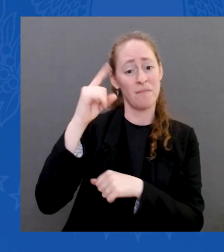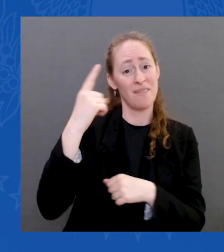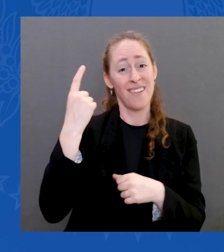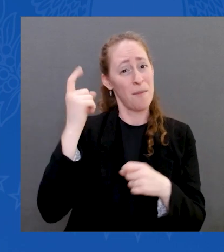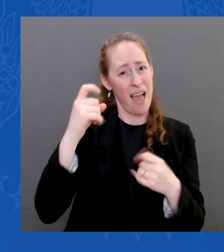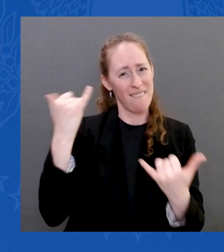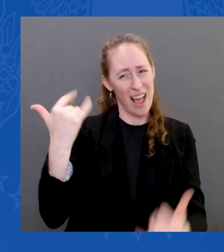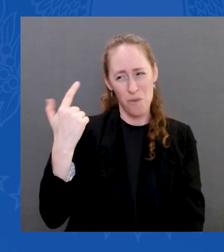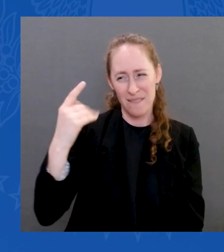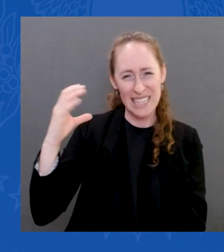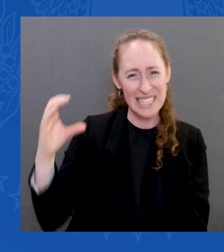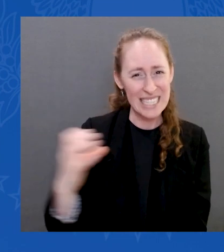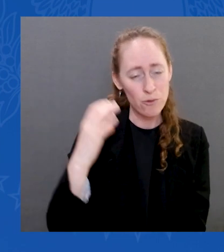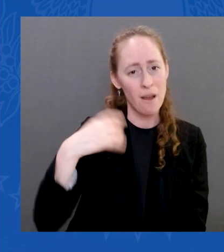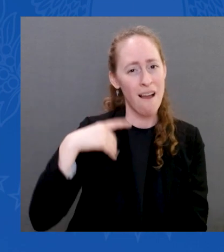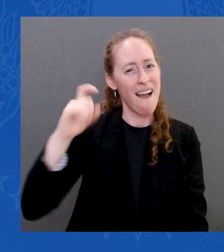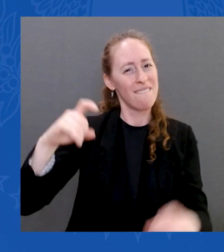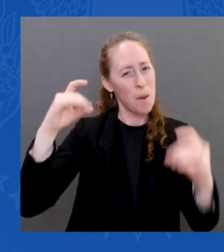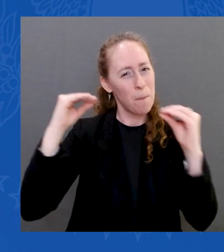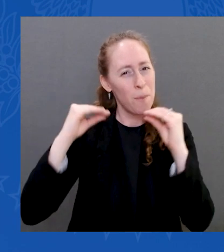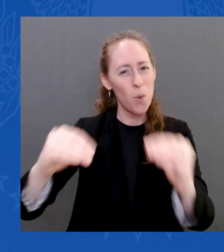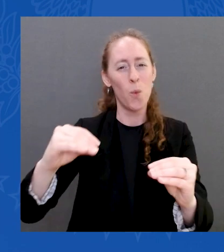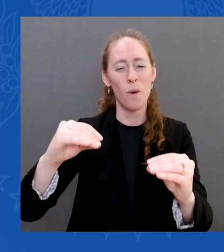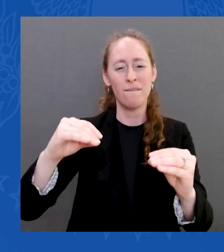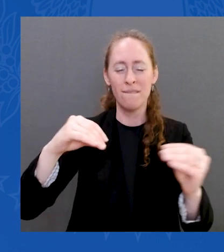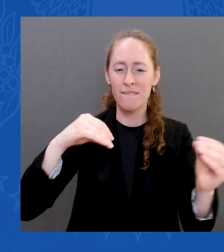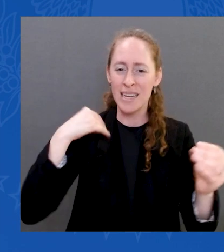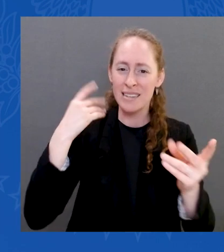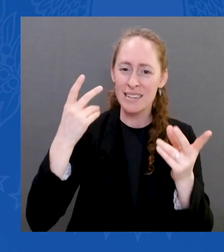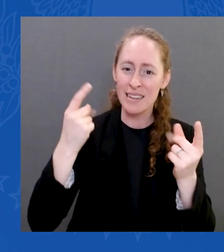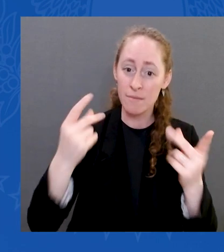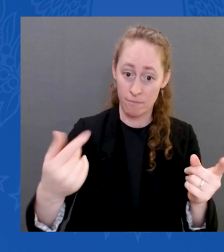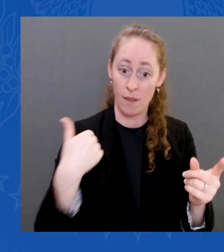And I -- the budget I proposed supports schools, supports students, and supports you.